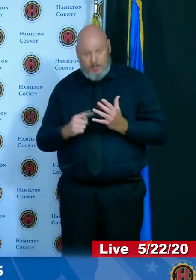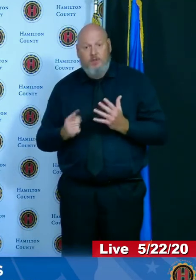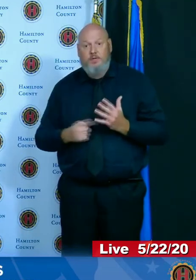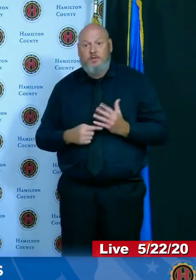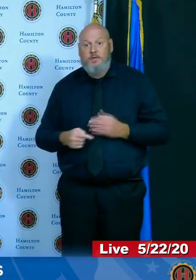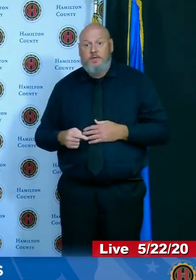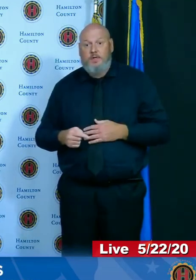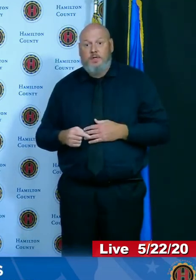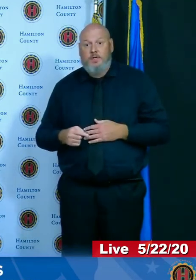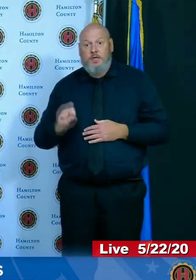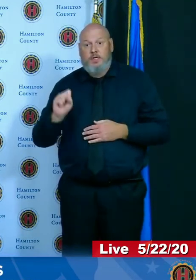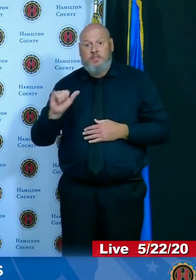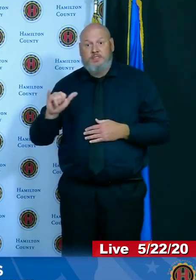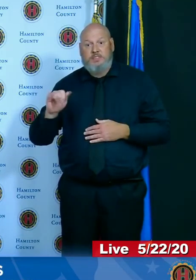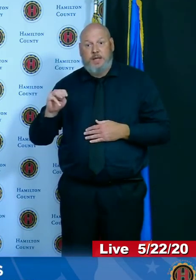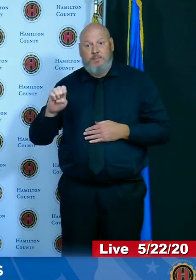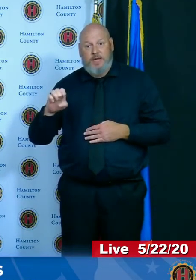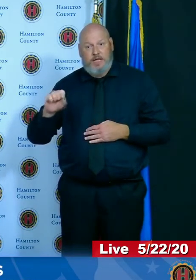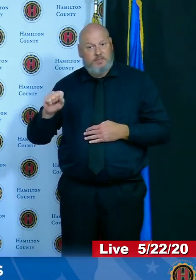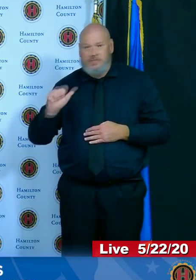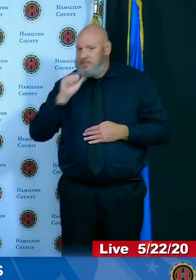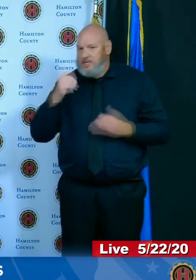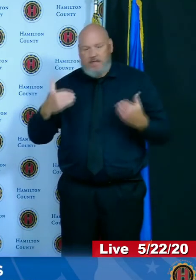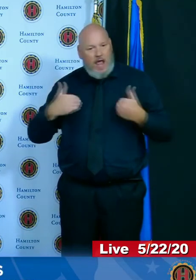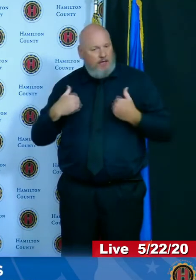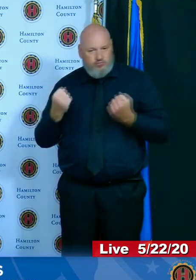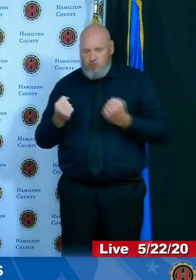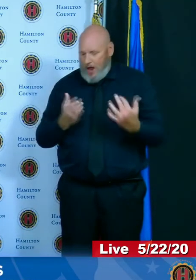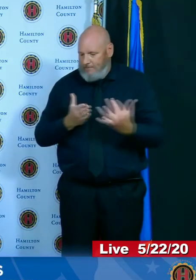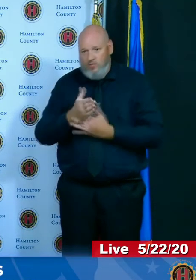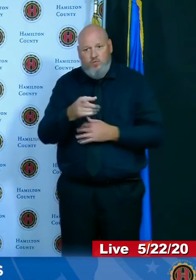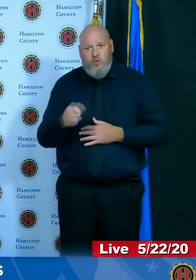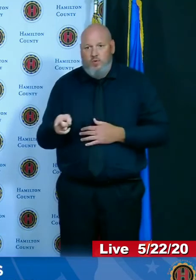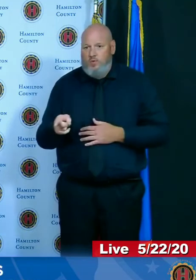drive-through hours of operation are from 10:00 a.m. to 9:00 p.m. Monday